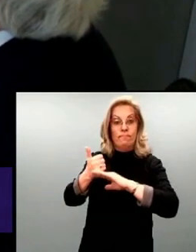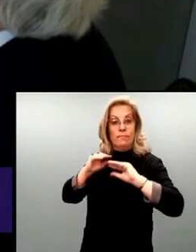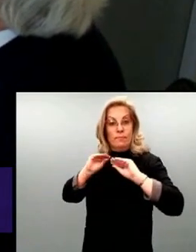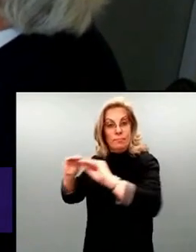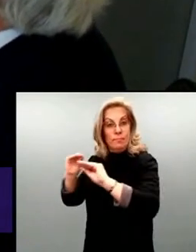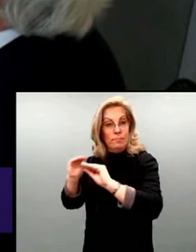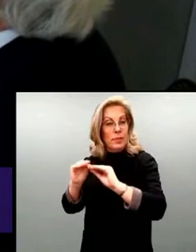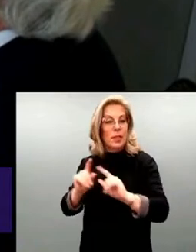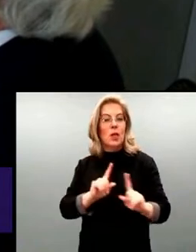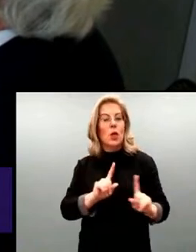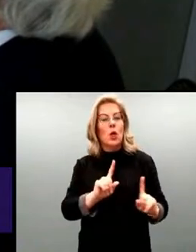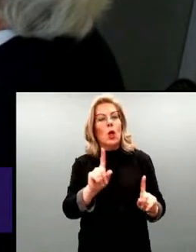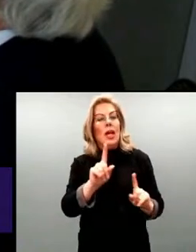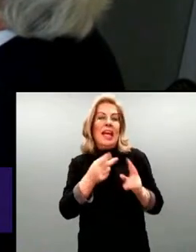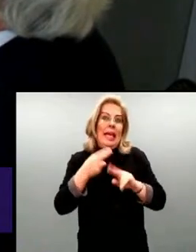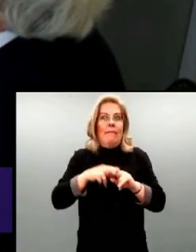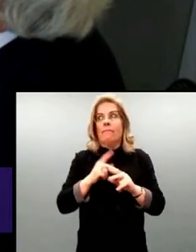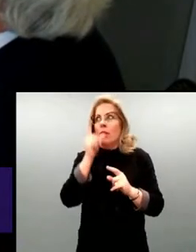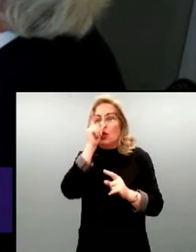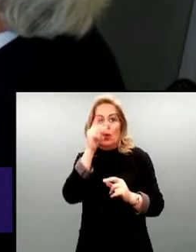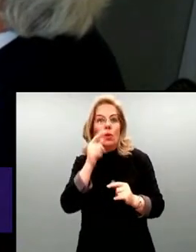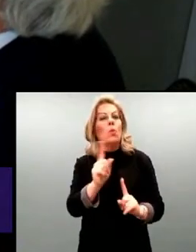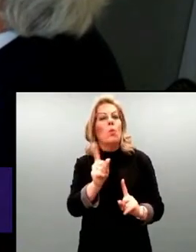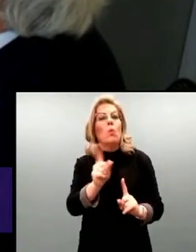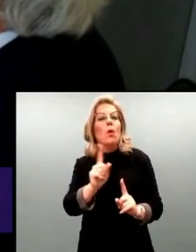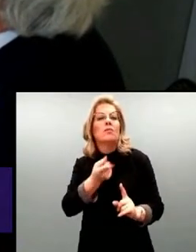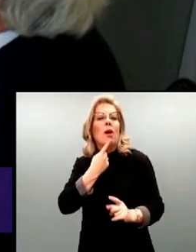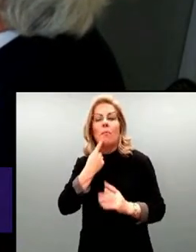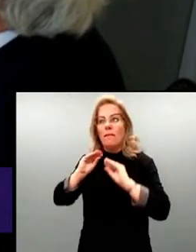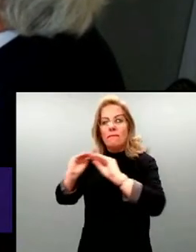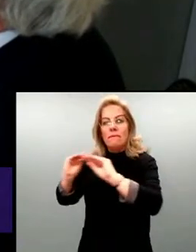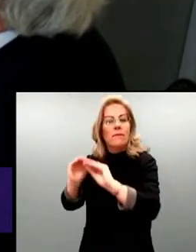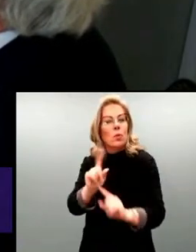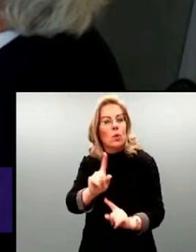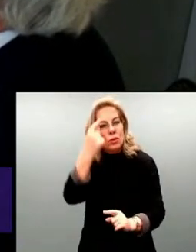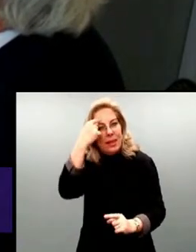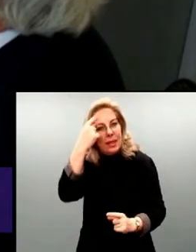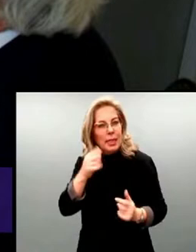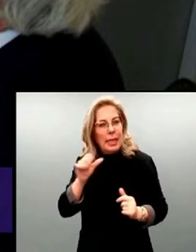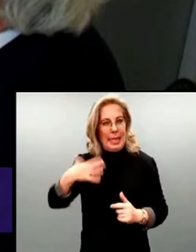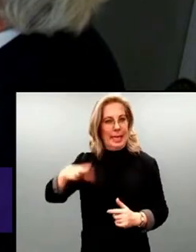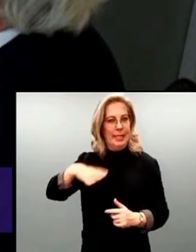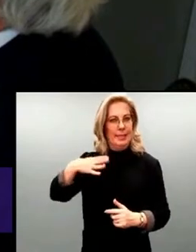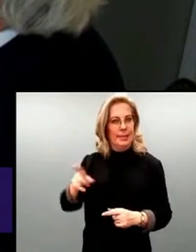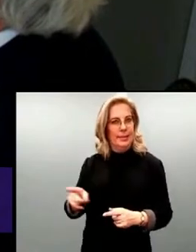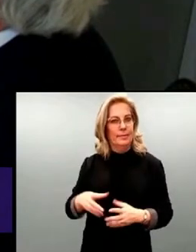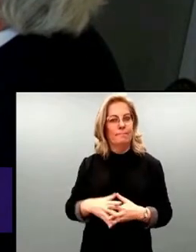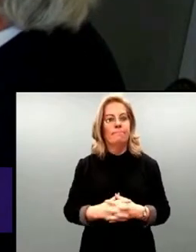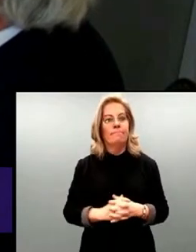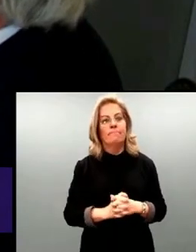What would it look like? MS BARNEY: Okay.